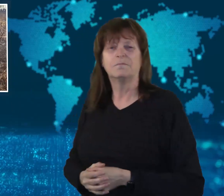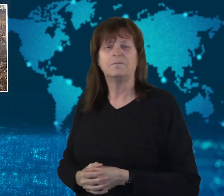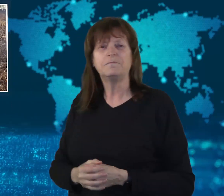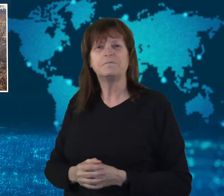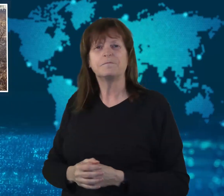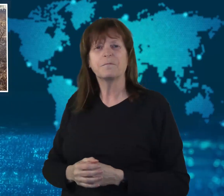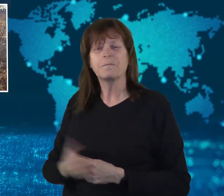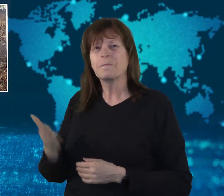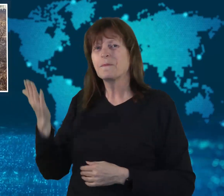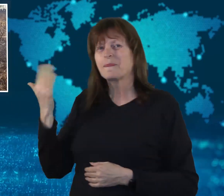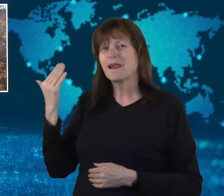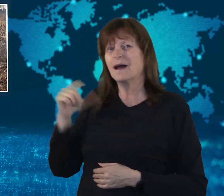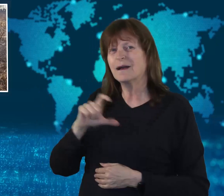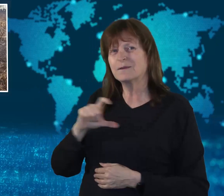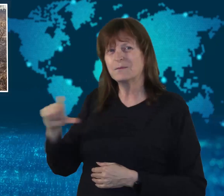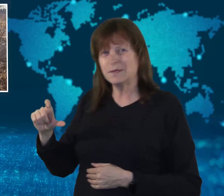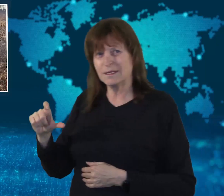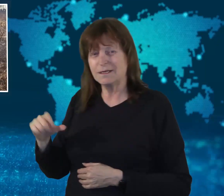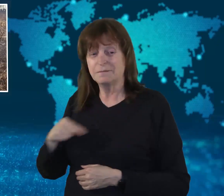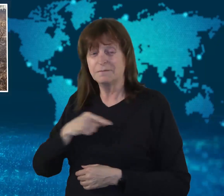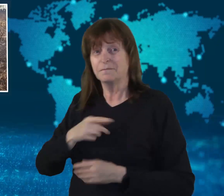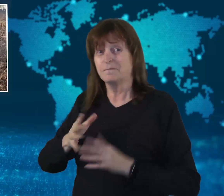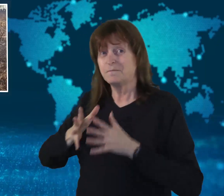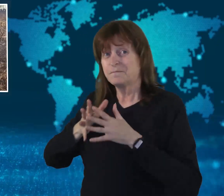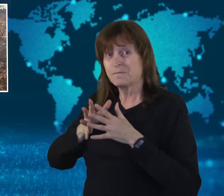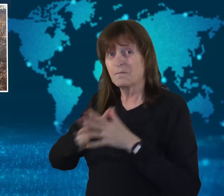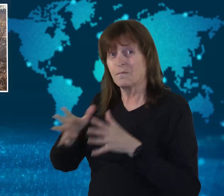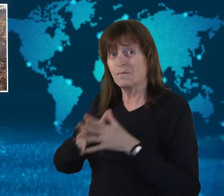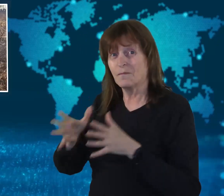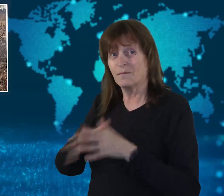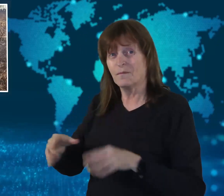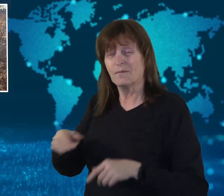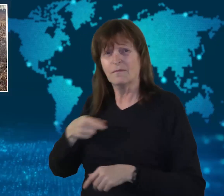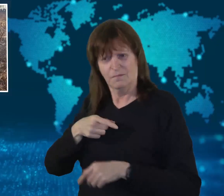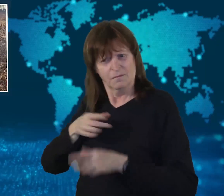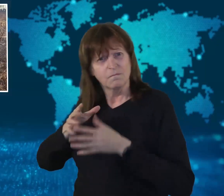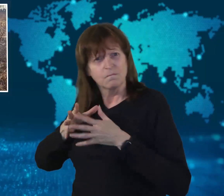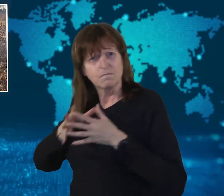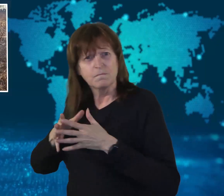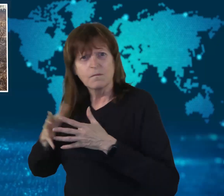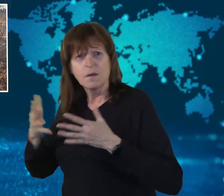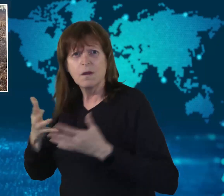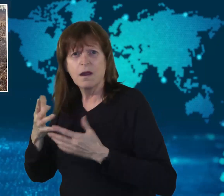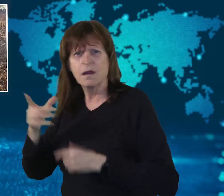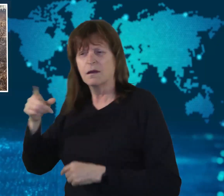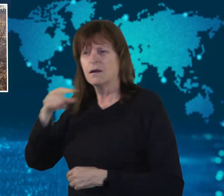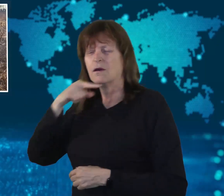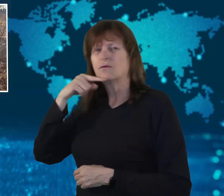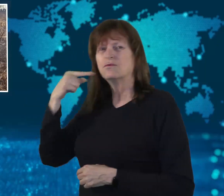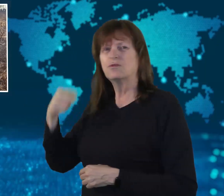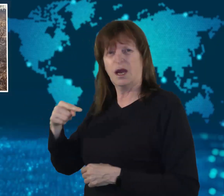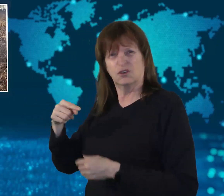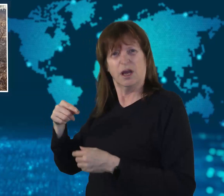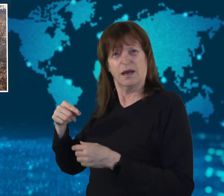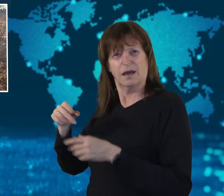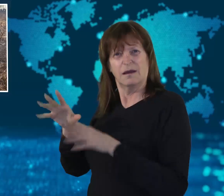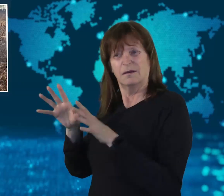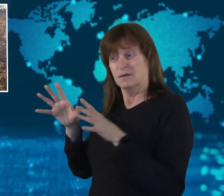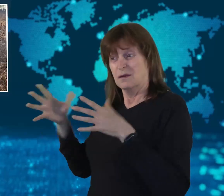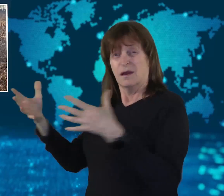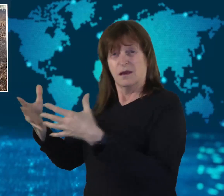Last week, when he spoke, he said that Russian society will one day